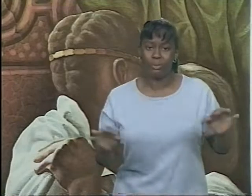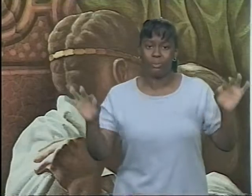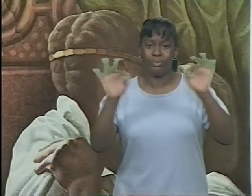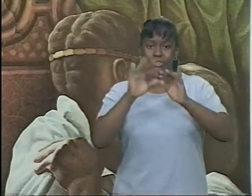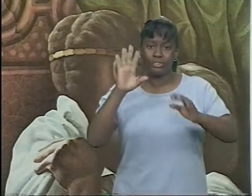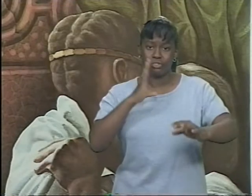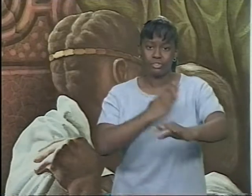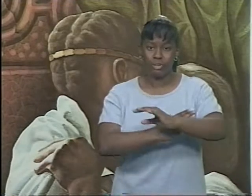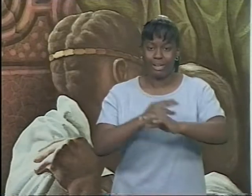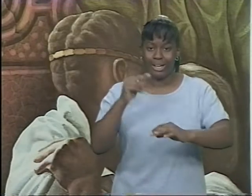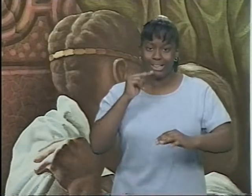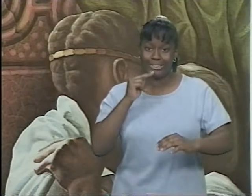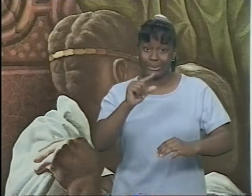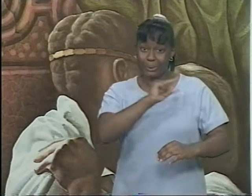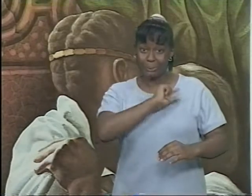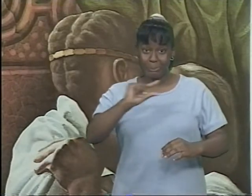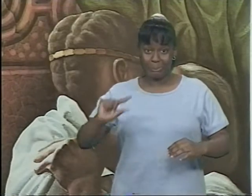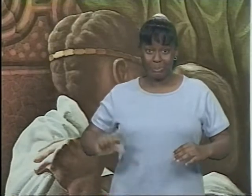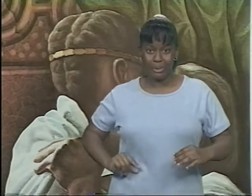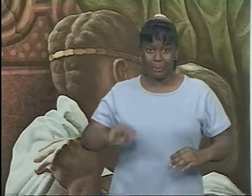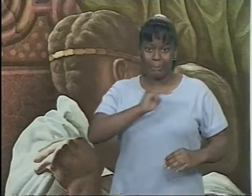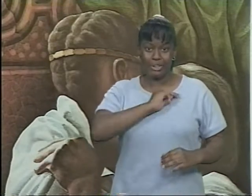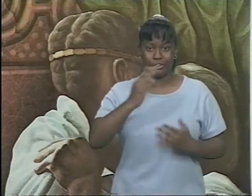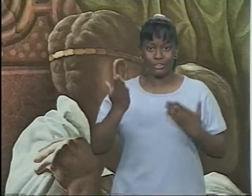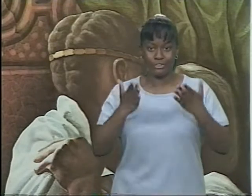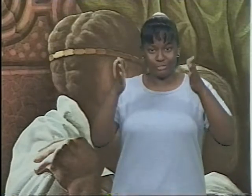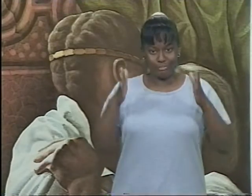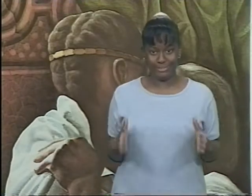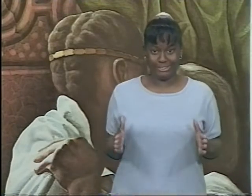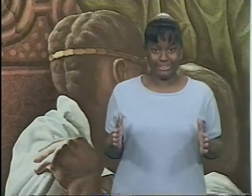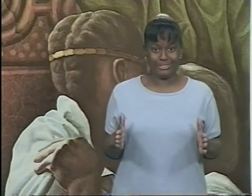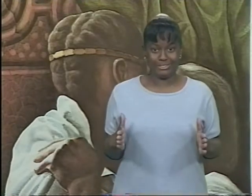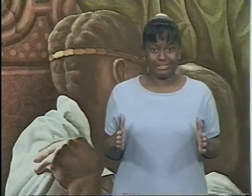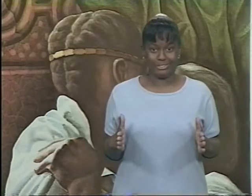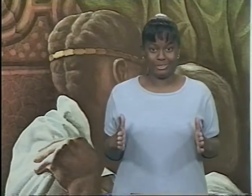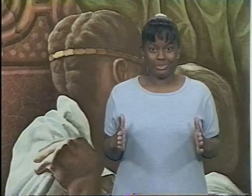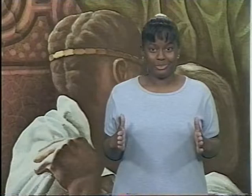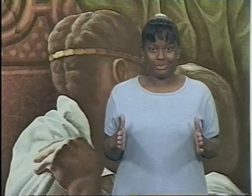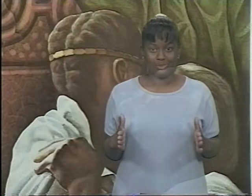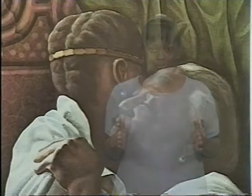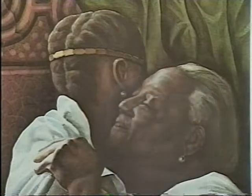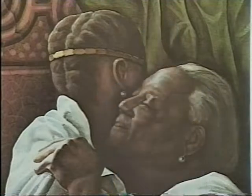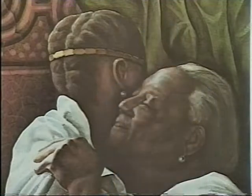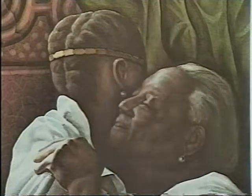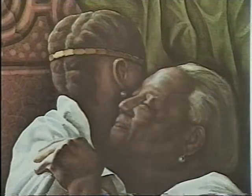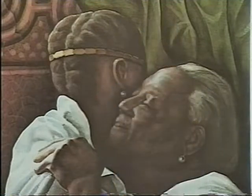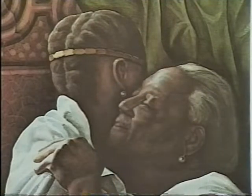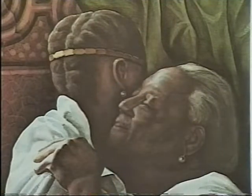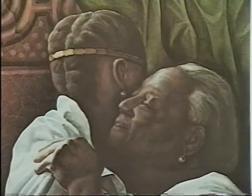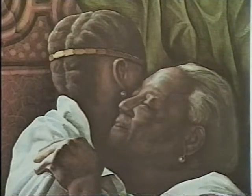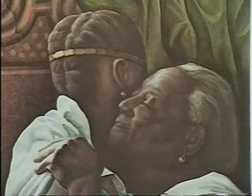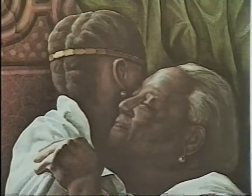from millet that had been brought from her village. Mufaro proclaimed to all who would hear him that he was the happiest father in all the land,